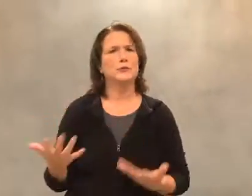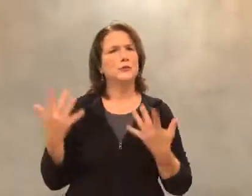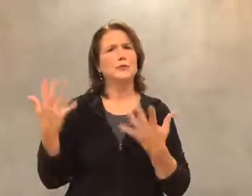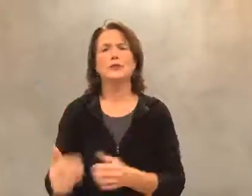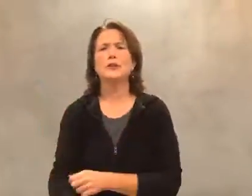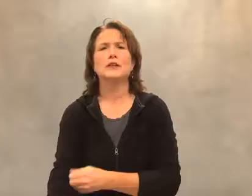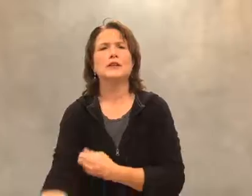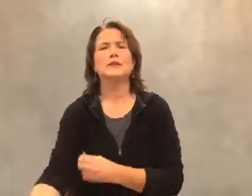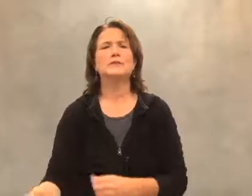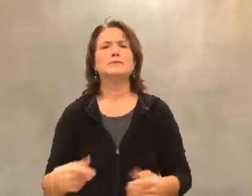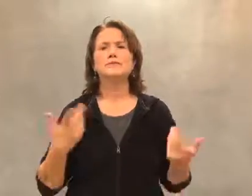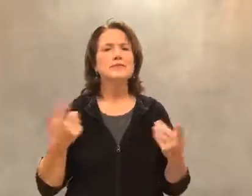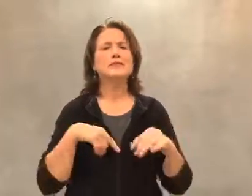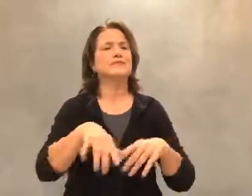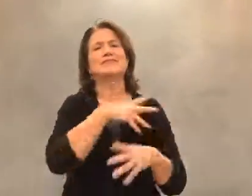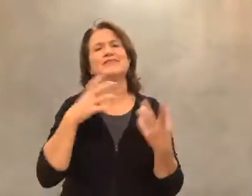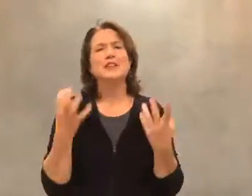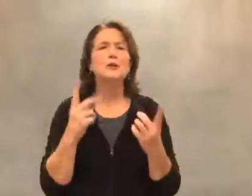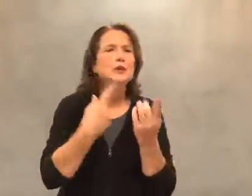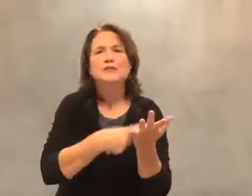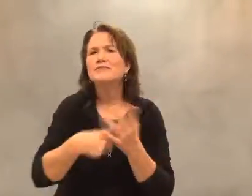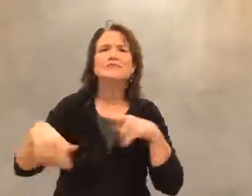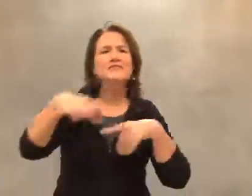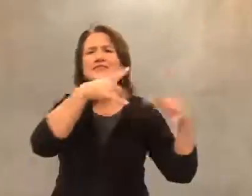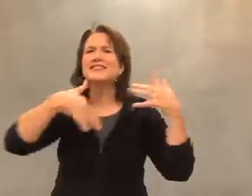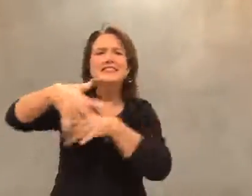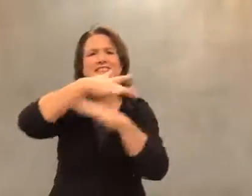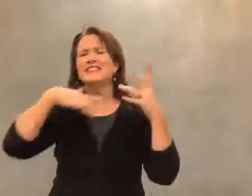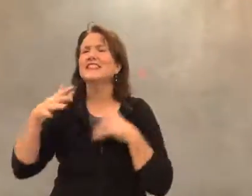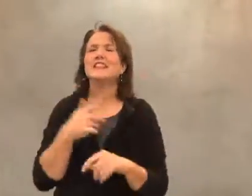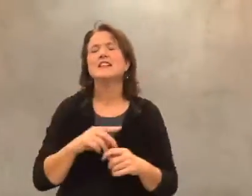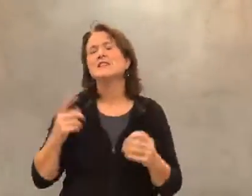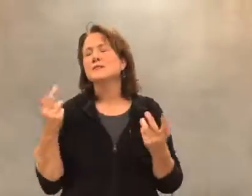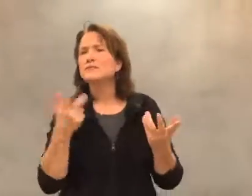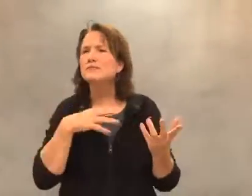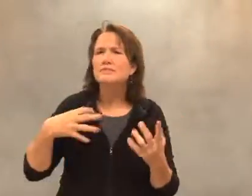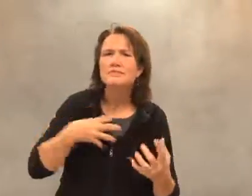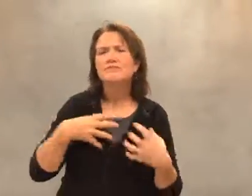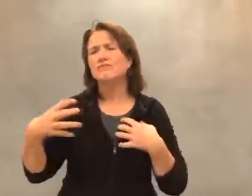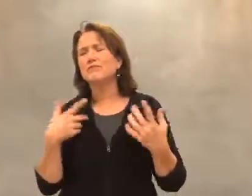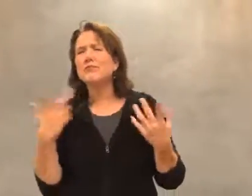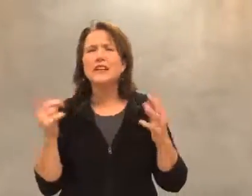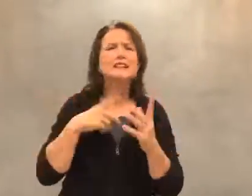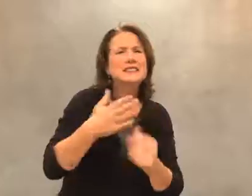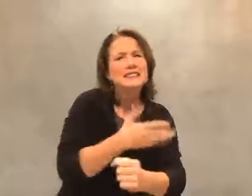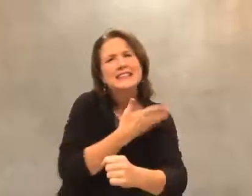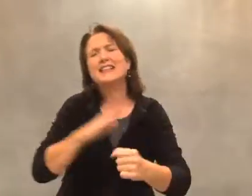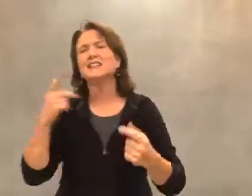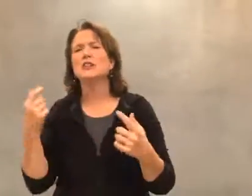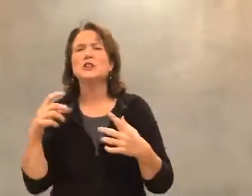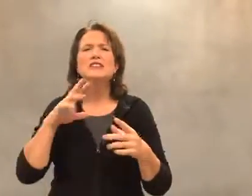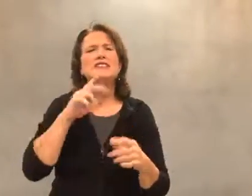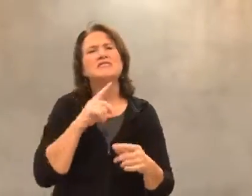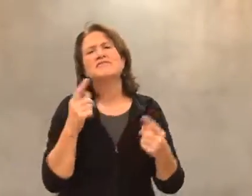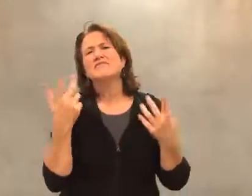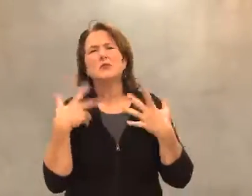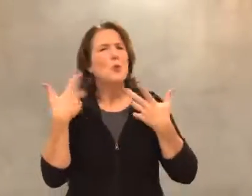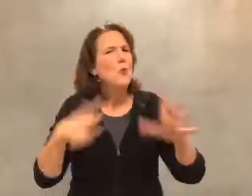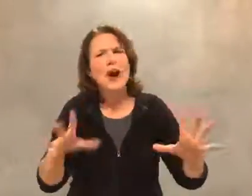We were milling around trying to figure out what to do.